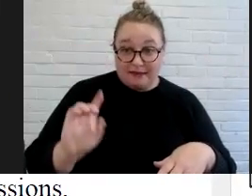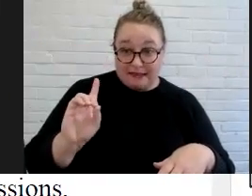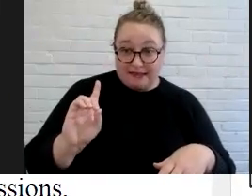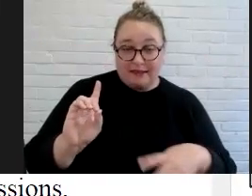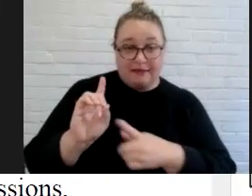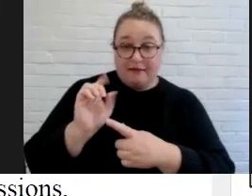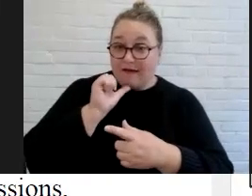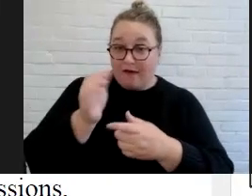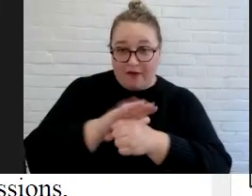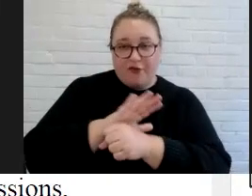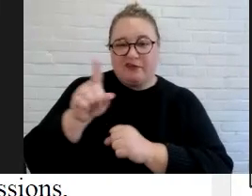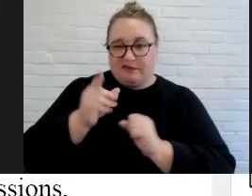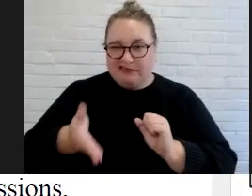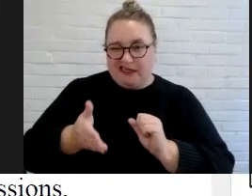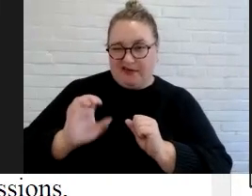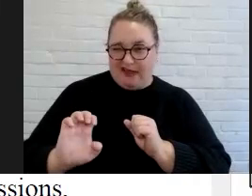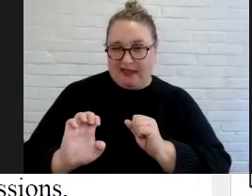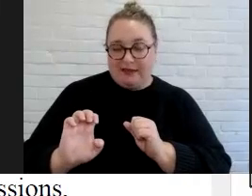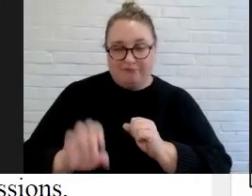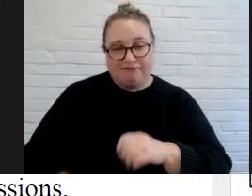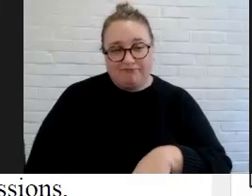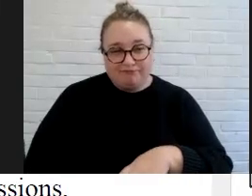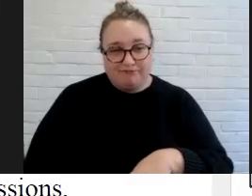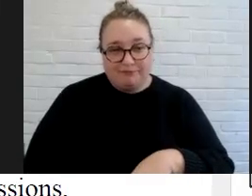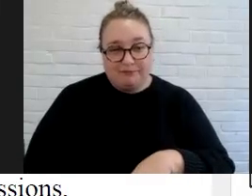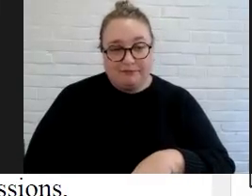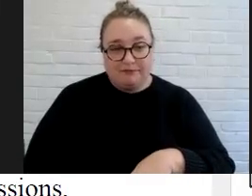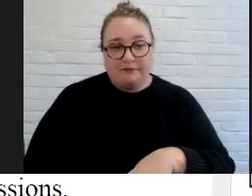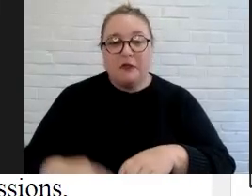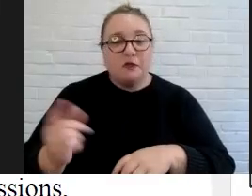So what we want to do is go back to the PowerPoint real quick.